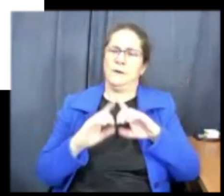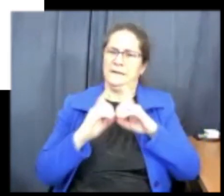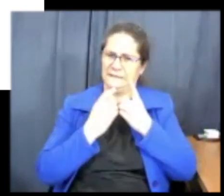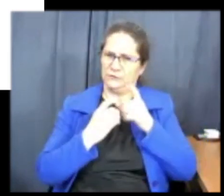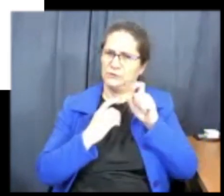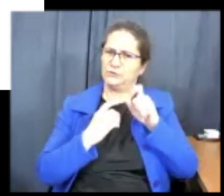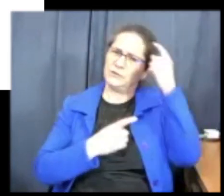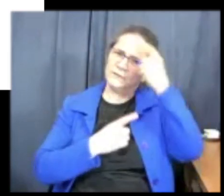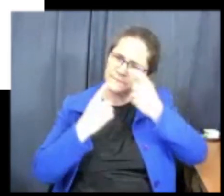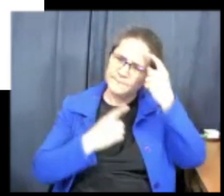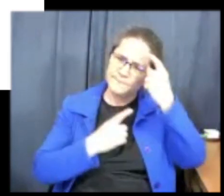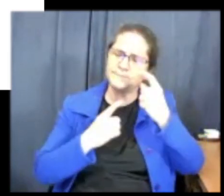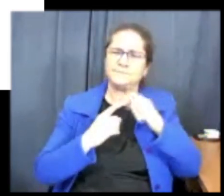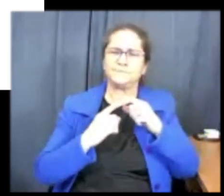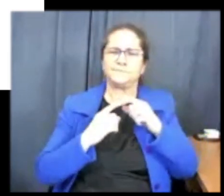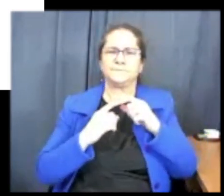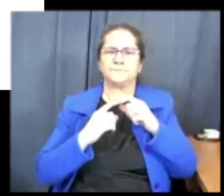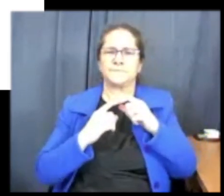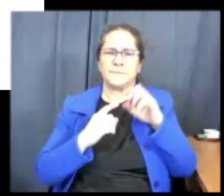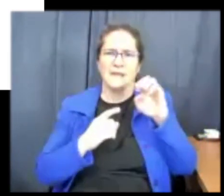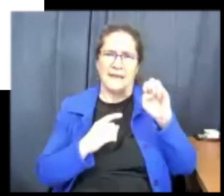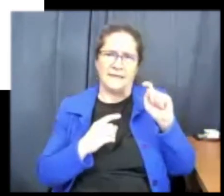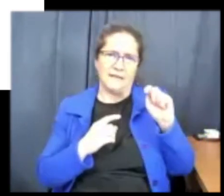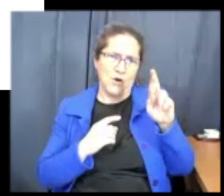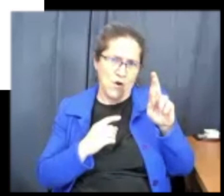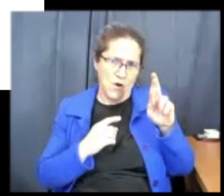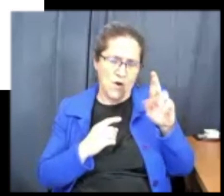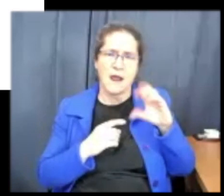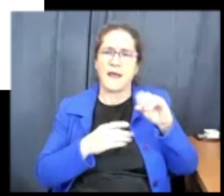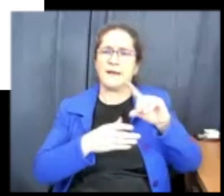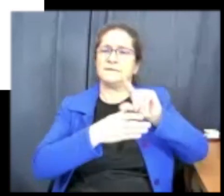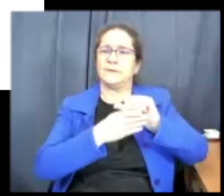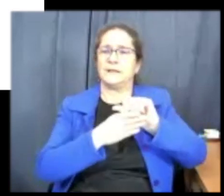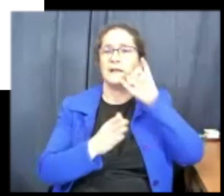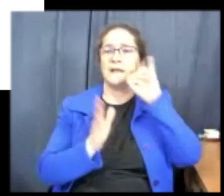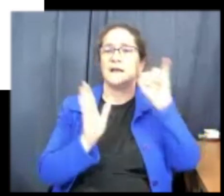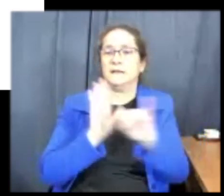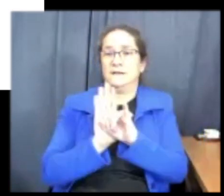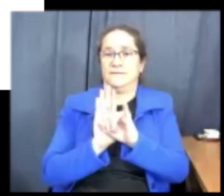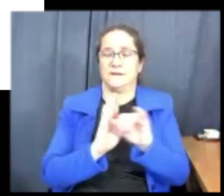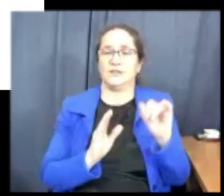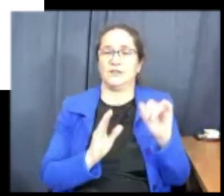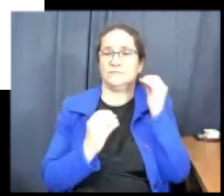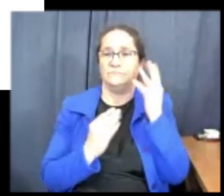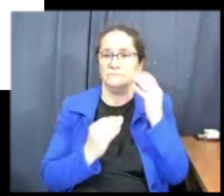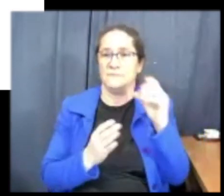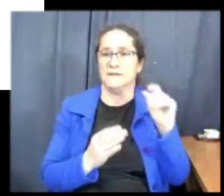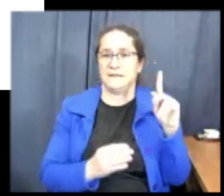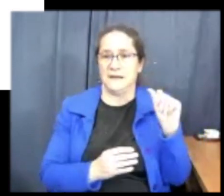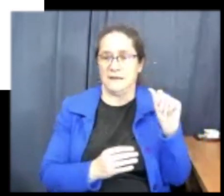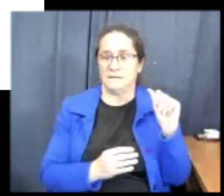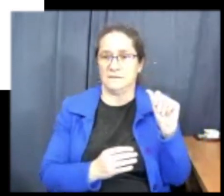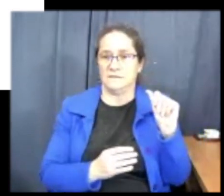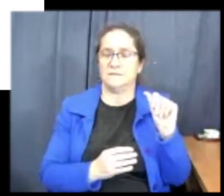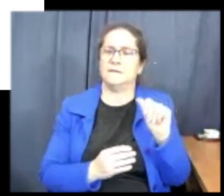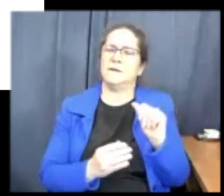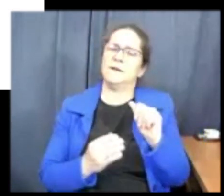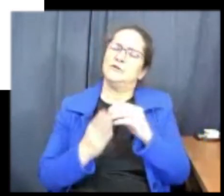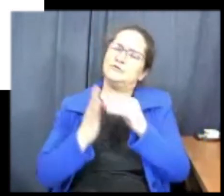to take a look at their ETR and disability identification data. So why are students being identified